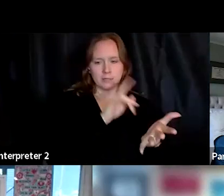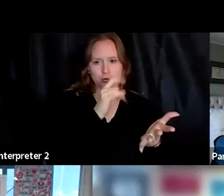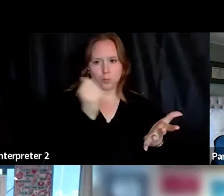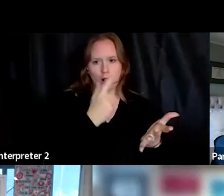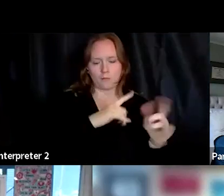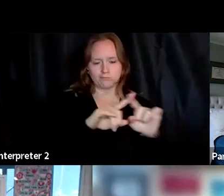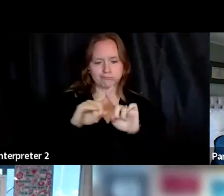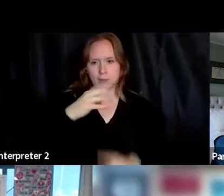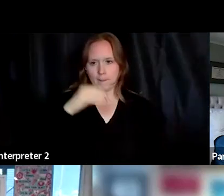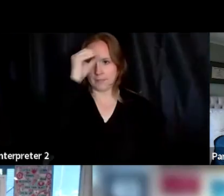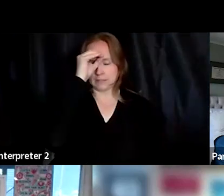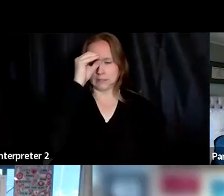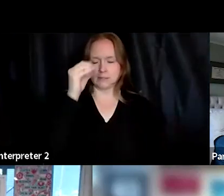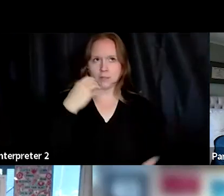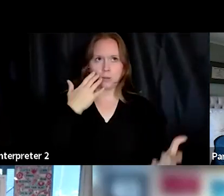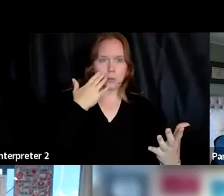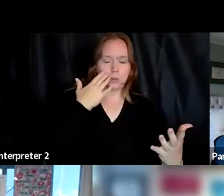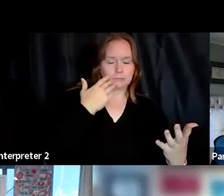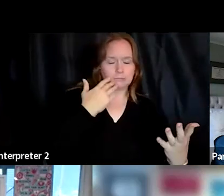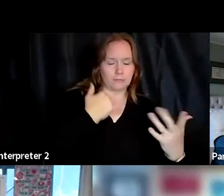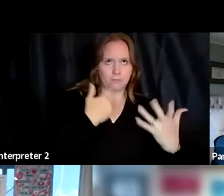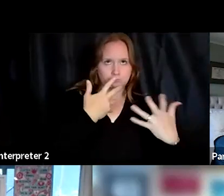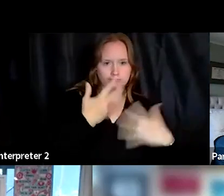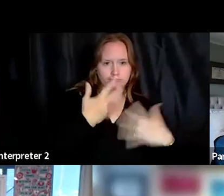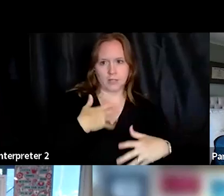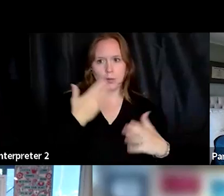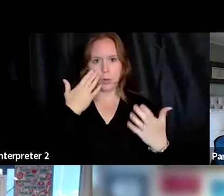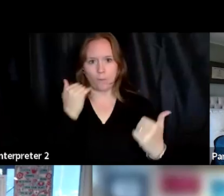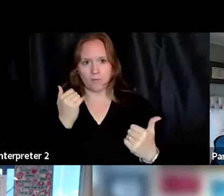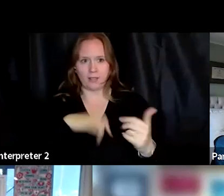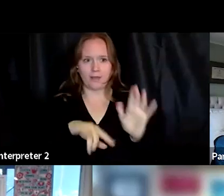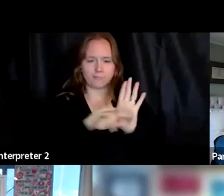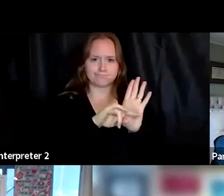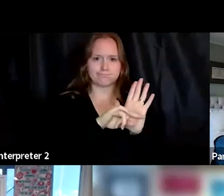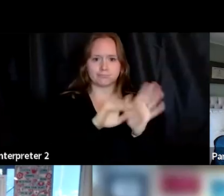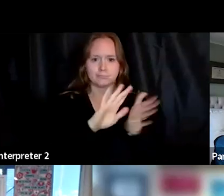So hopefully we can switch, you know, turn this stinking thinking around. I just spoke to a SOAR case manager